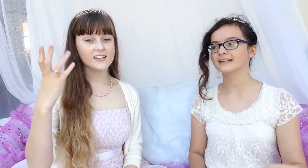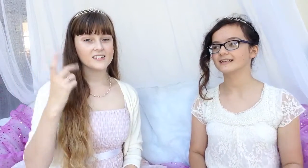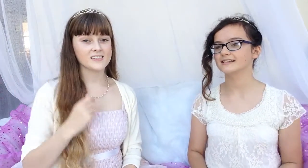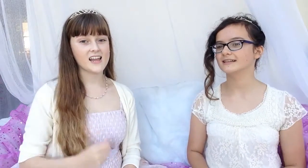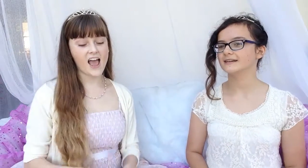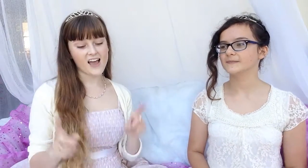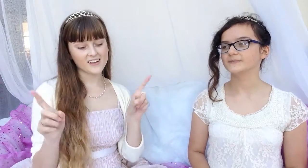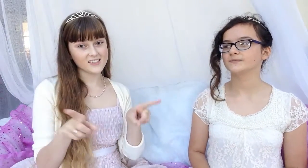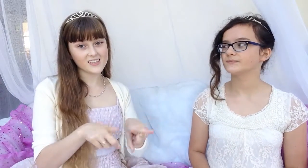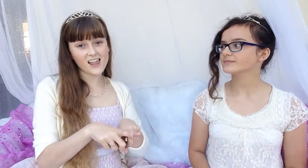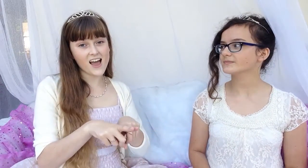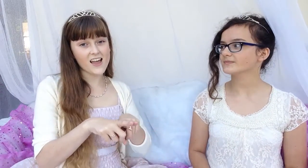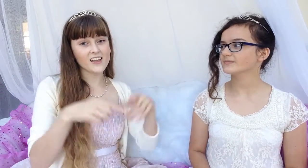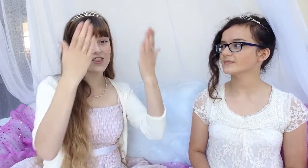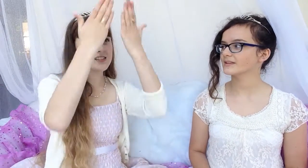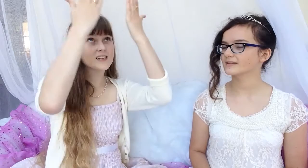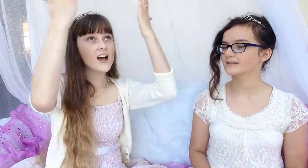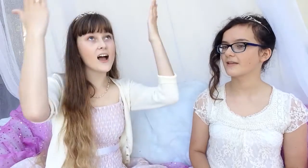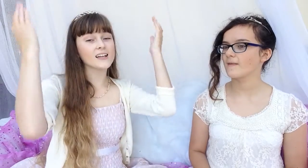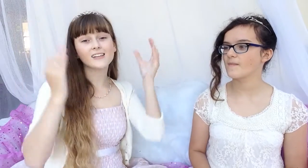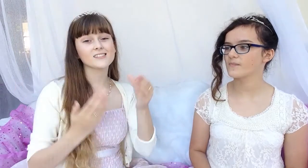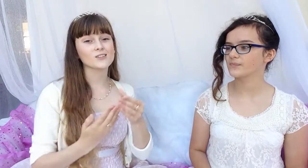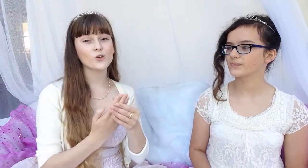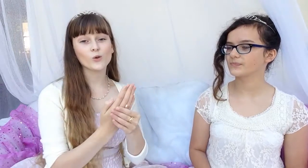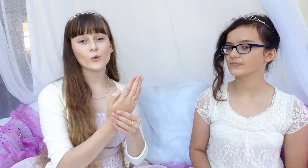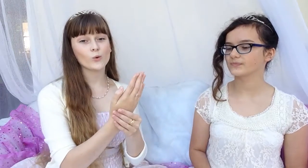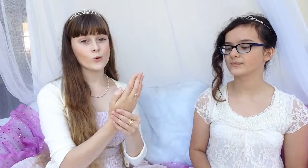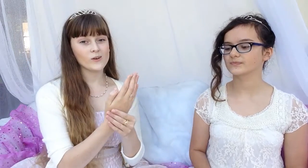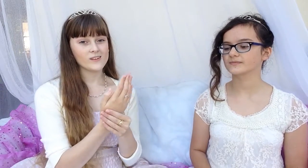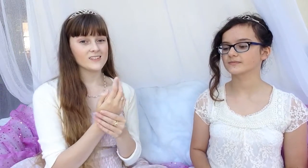And it's like the sky is new